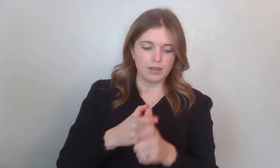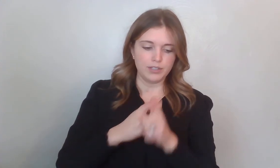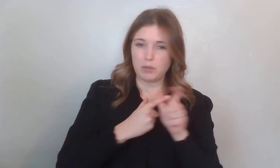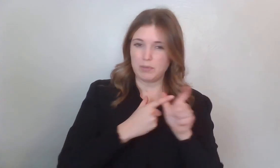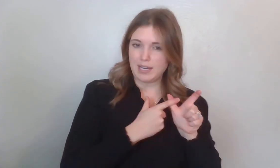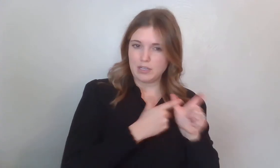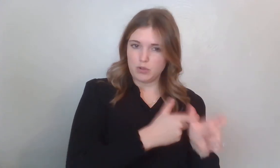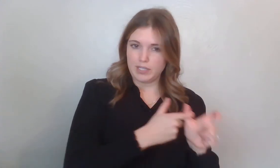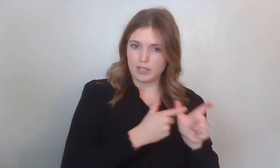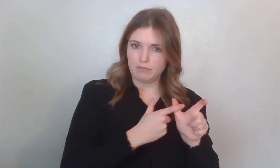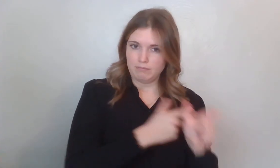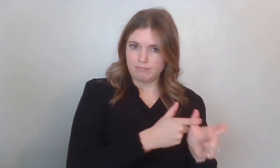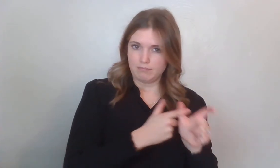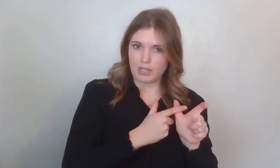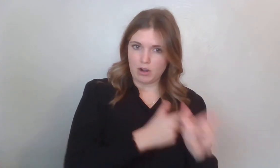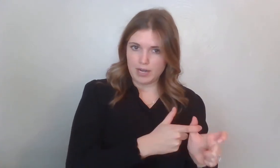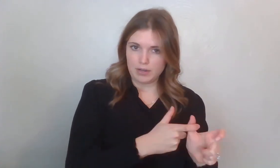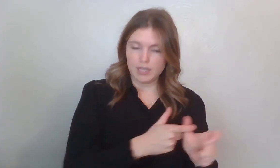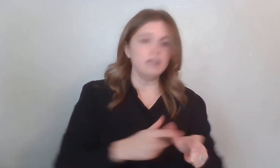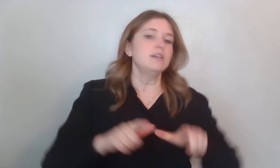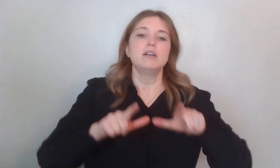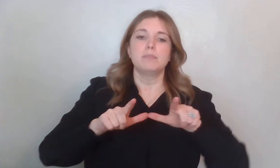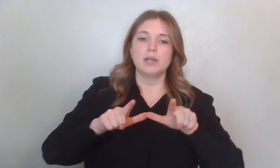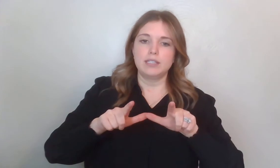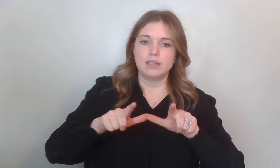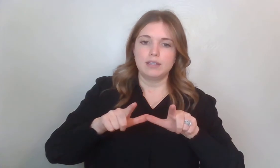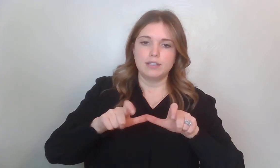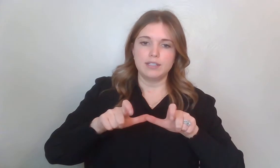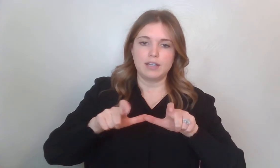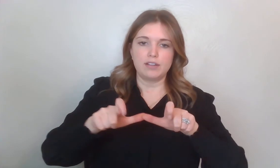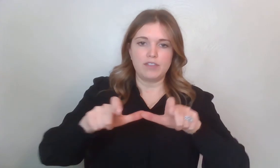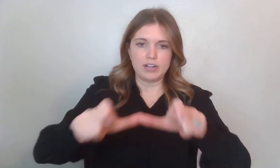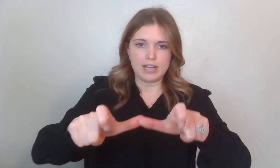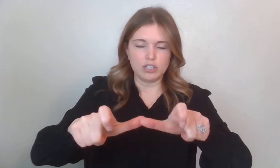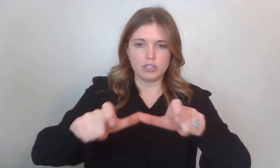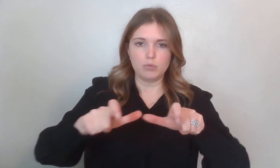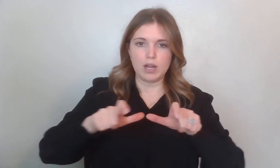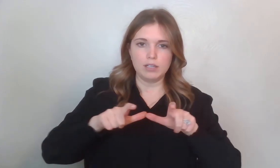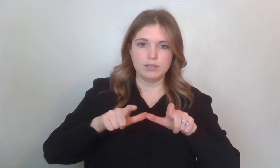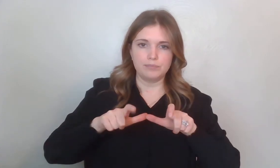This is what we tend to use here in our area, but this is another variation to RUN